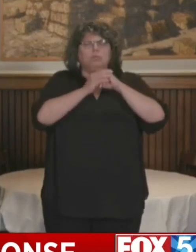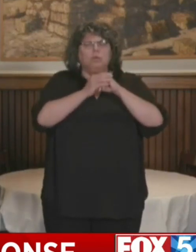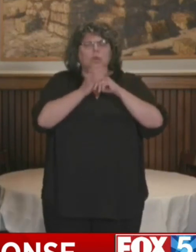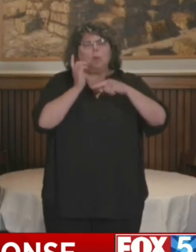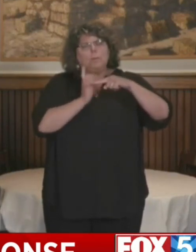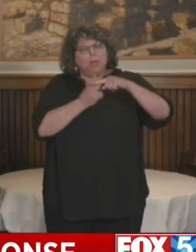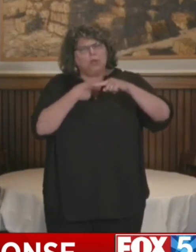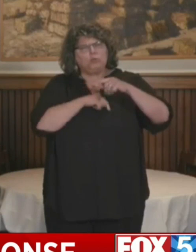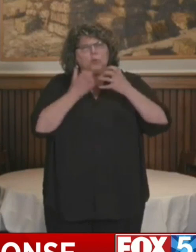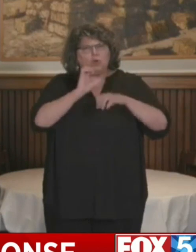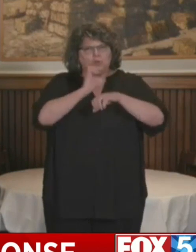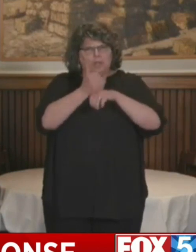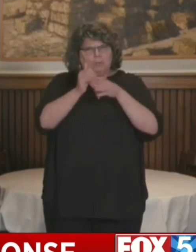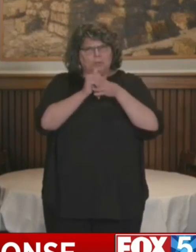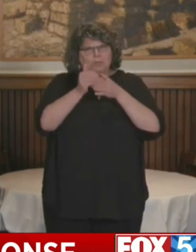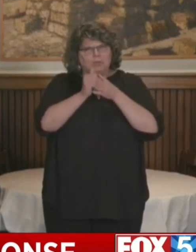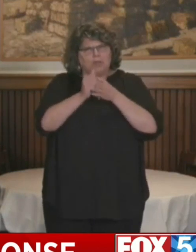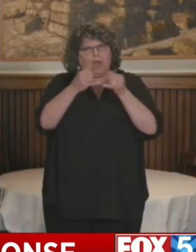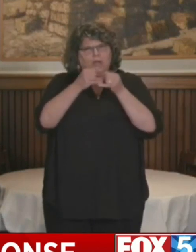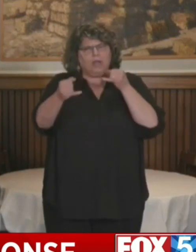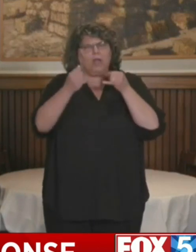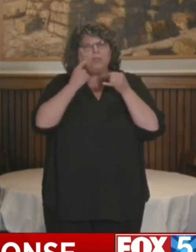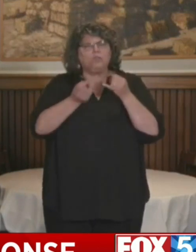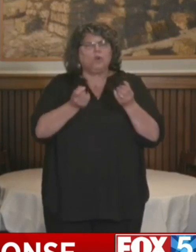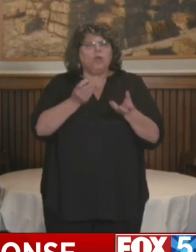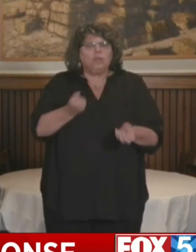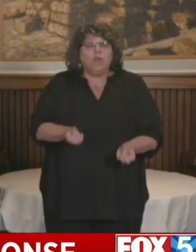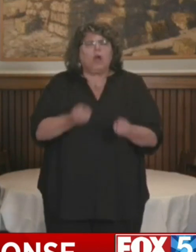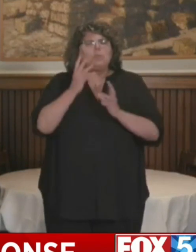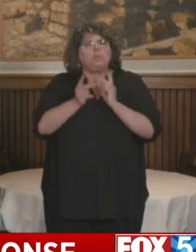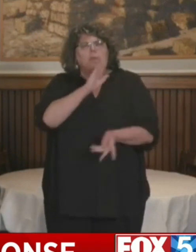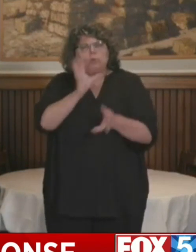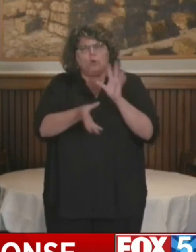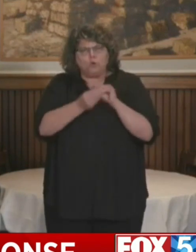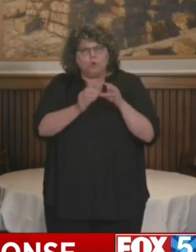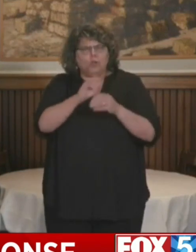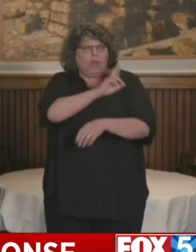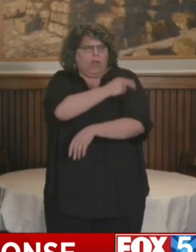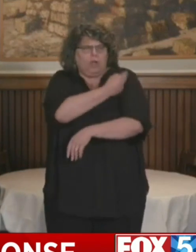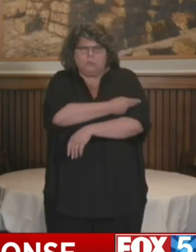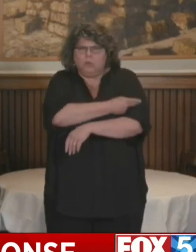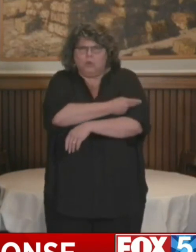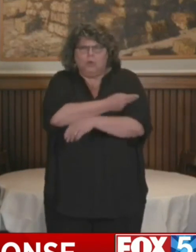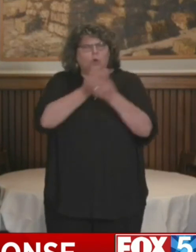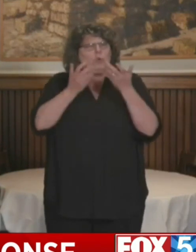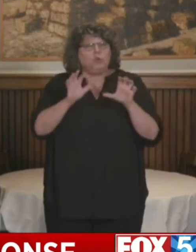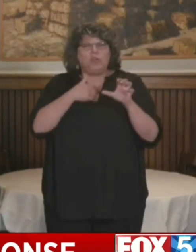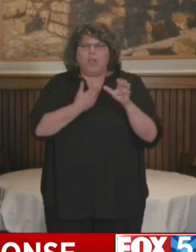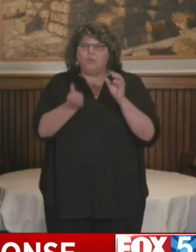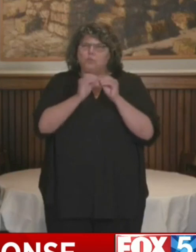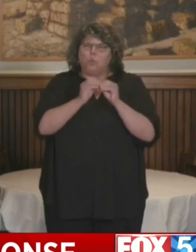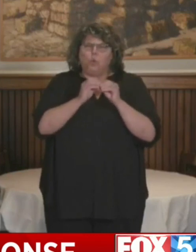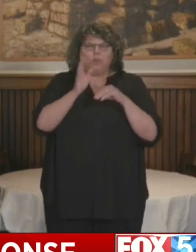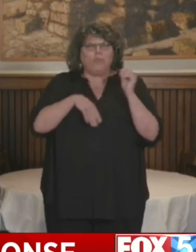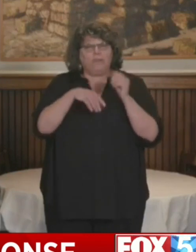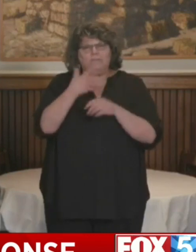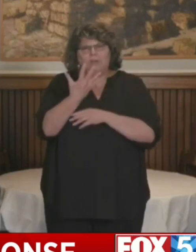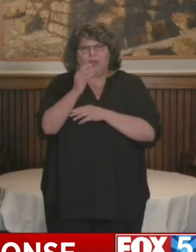THOSE HOT SPOTS WITHIN THOSE COUNTIES. AS WELL WE ARE LOOKING TO ADVANCE AWESOME